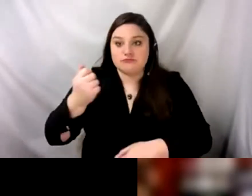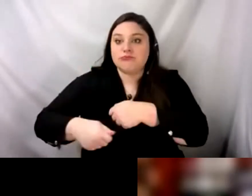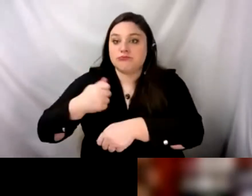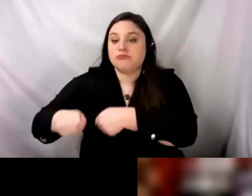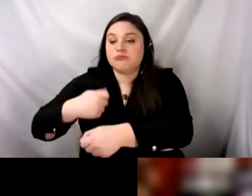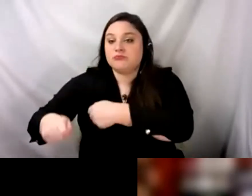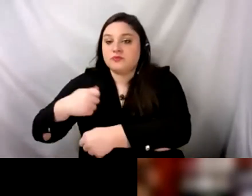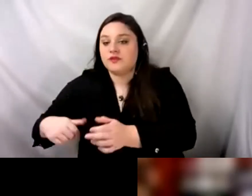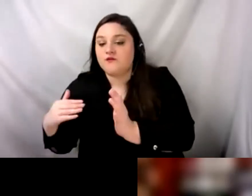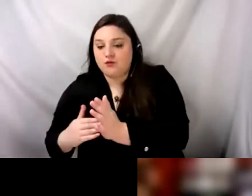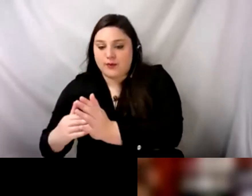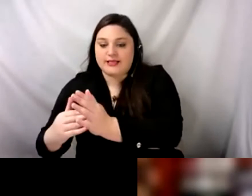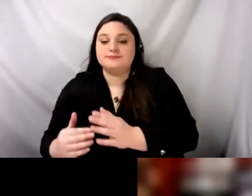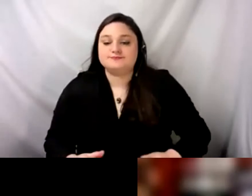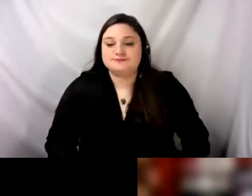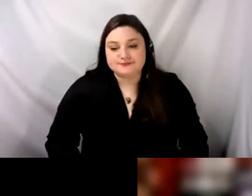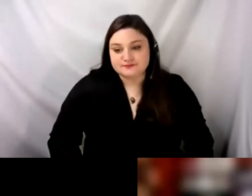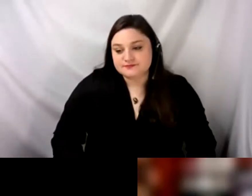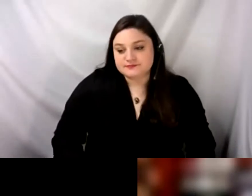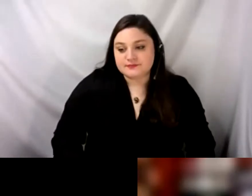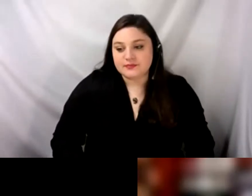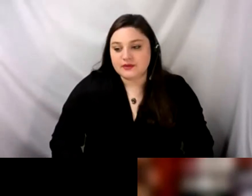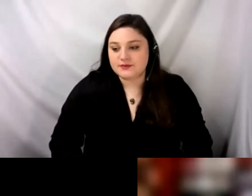that takes you directly to the Commissioner on human rights